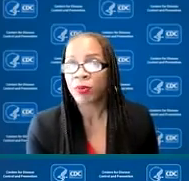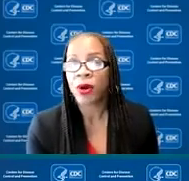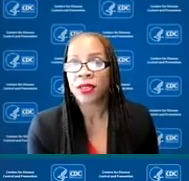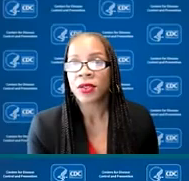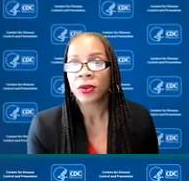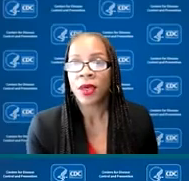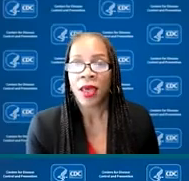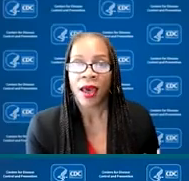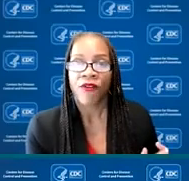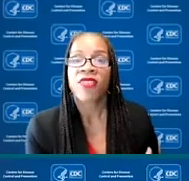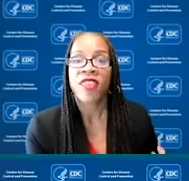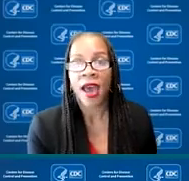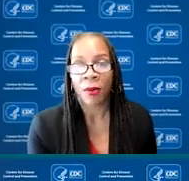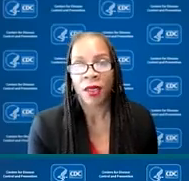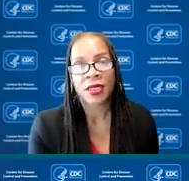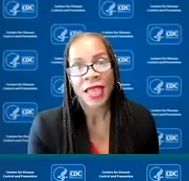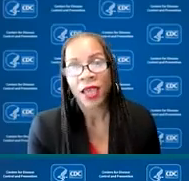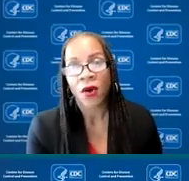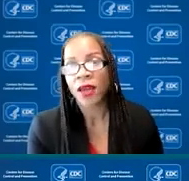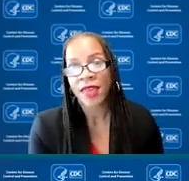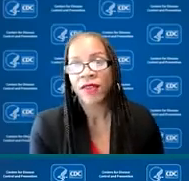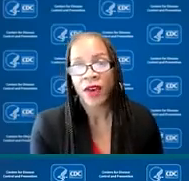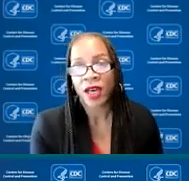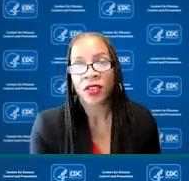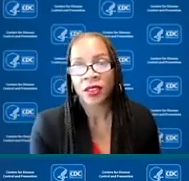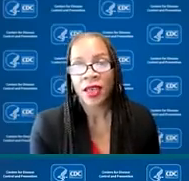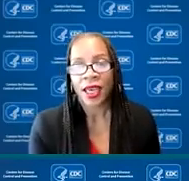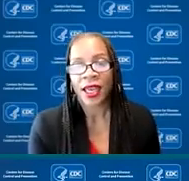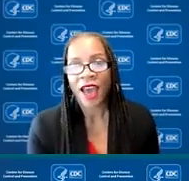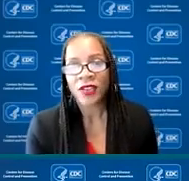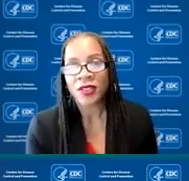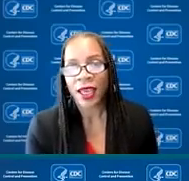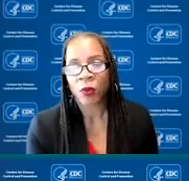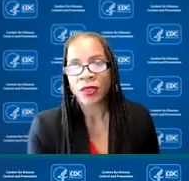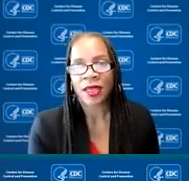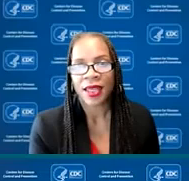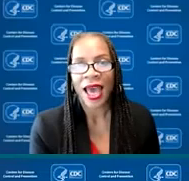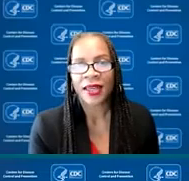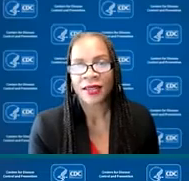important for them to take on that function. And I have to say, I wouldn’t say that I